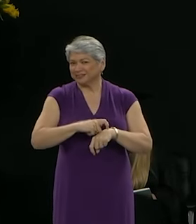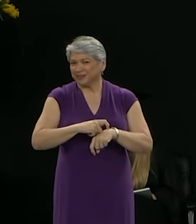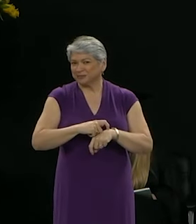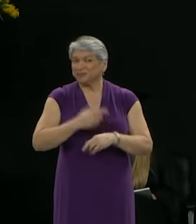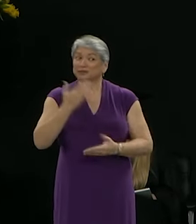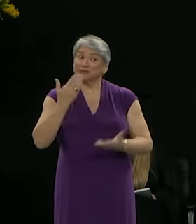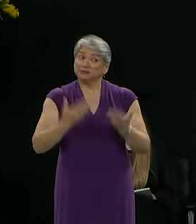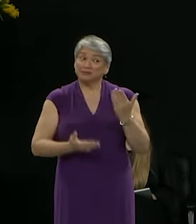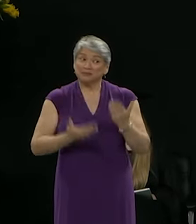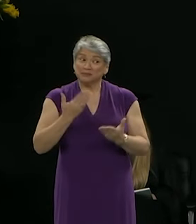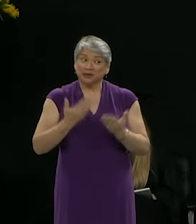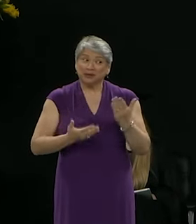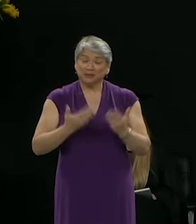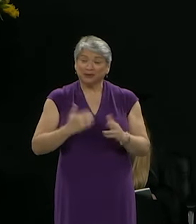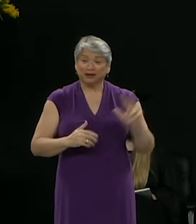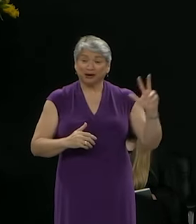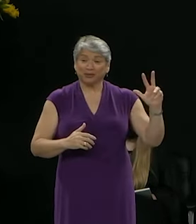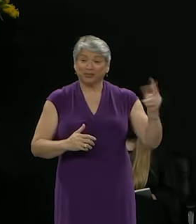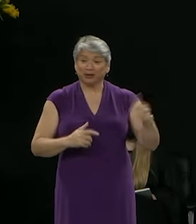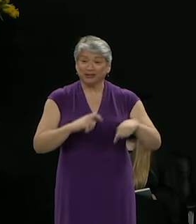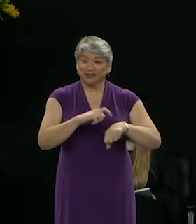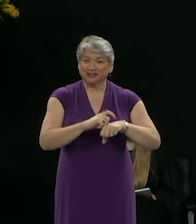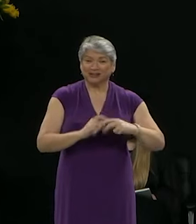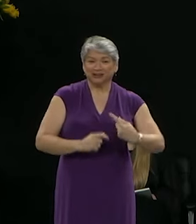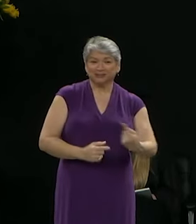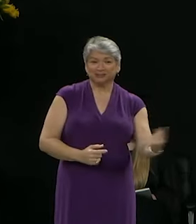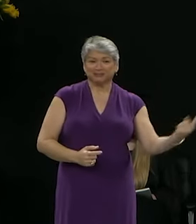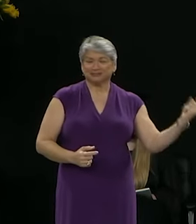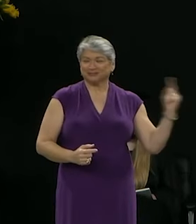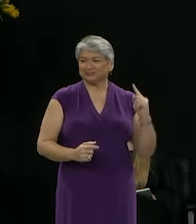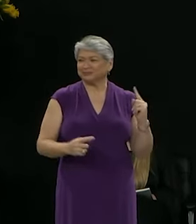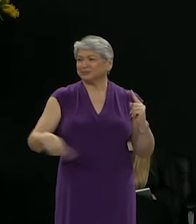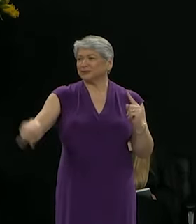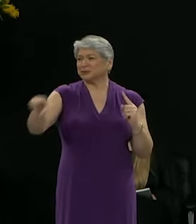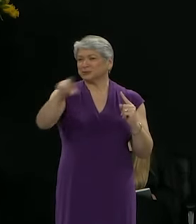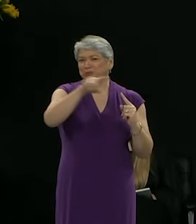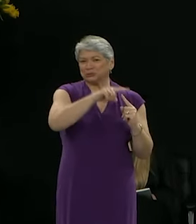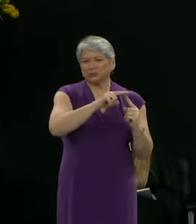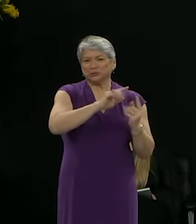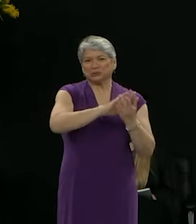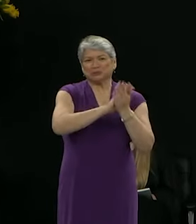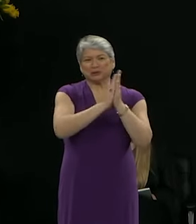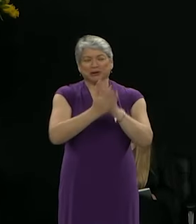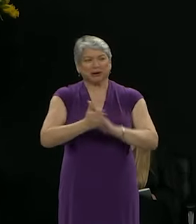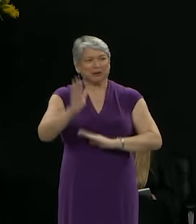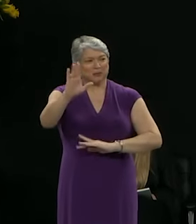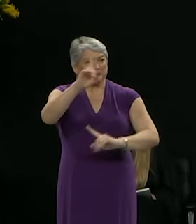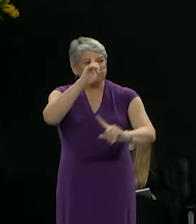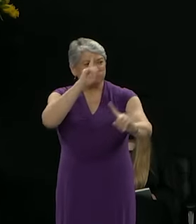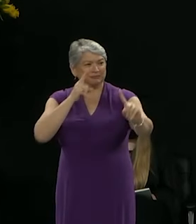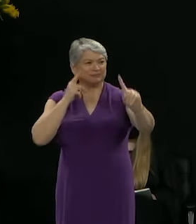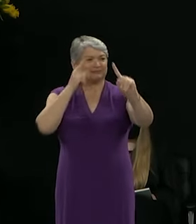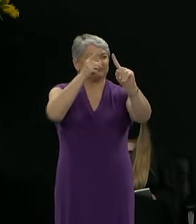and perhaps even a third time, as you grow into your promising future.